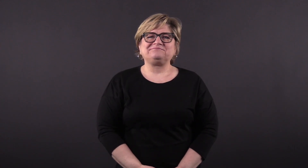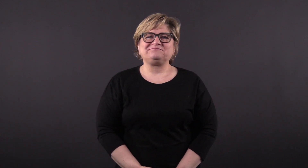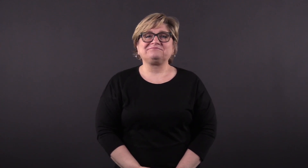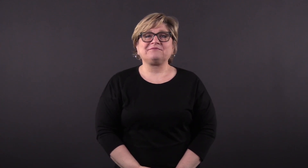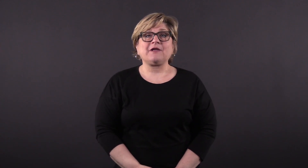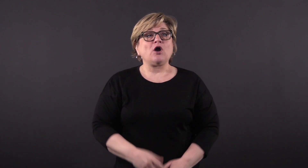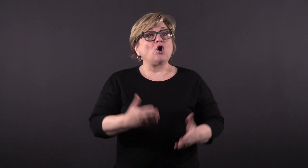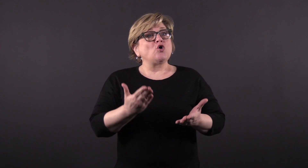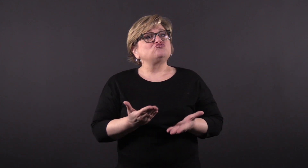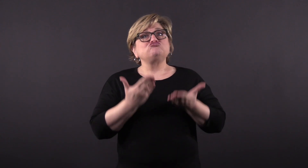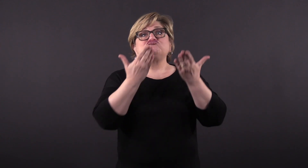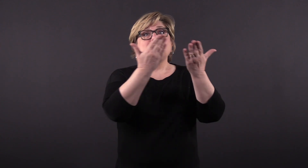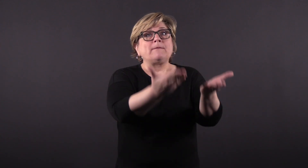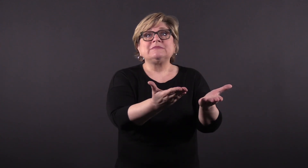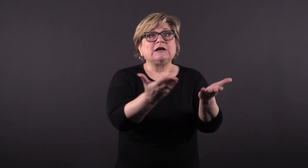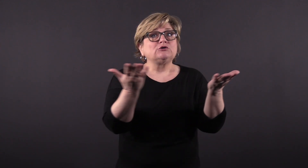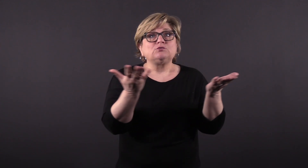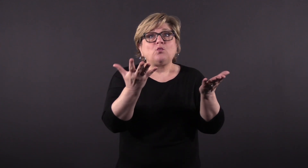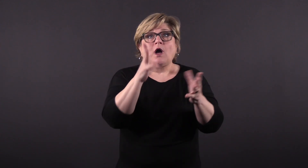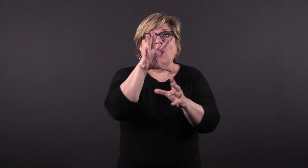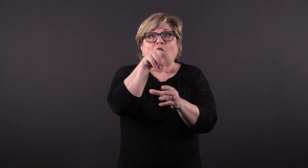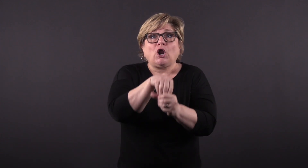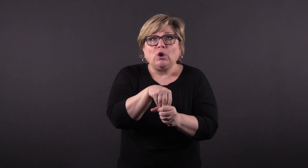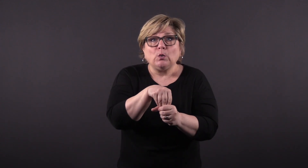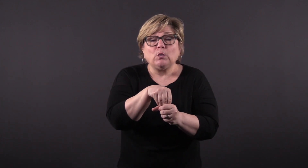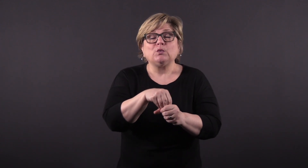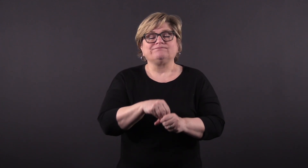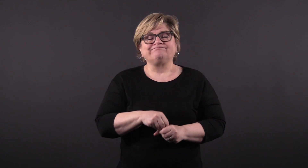The recommendations include: